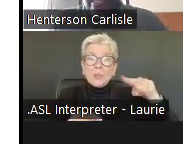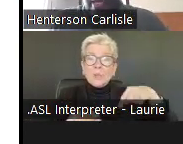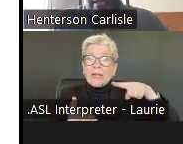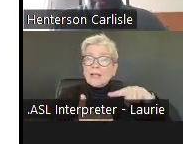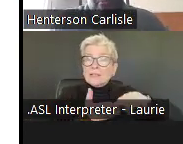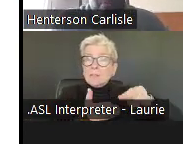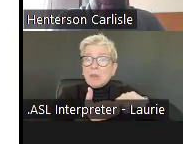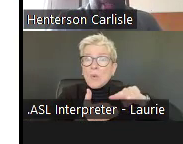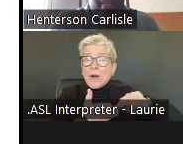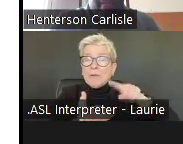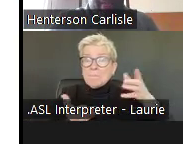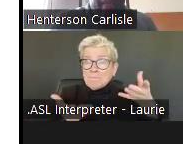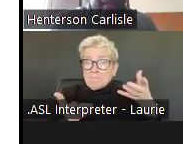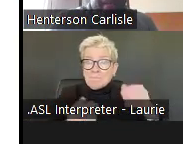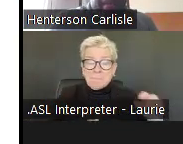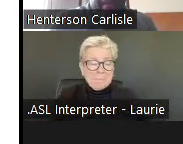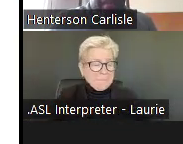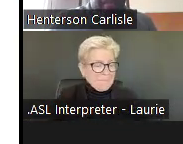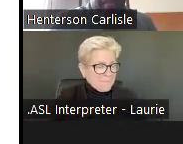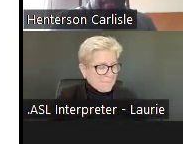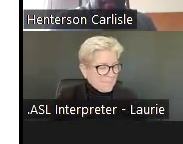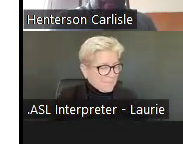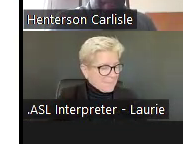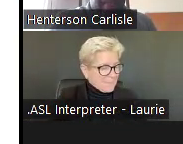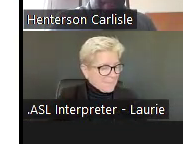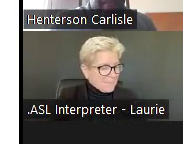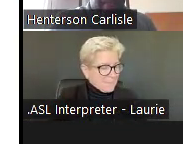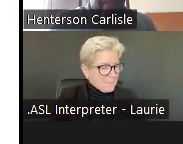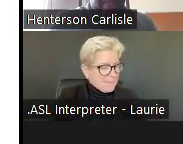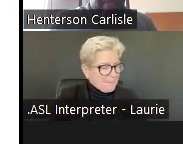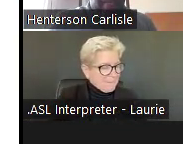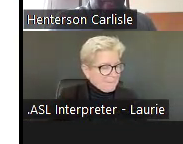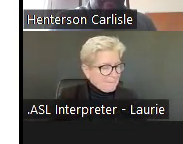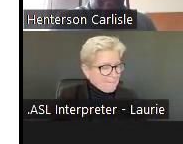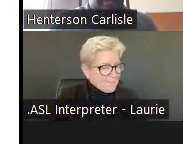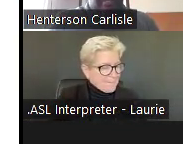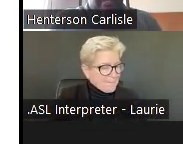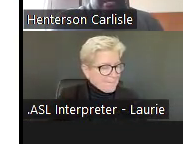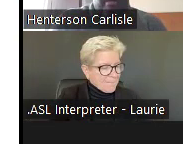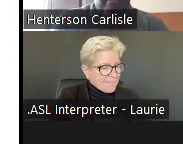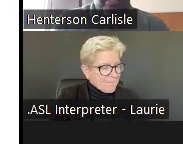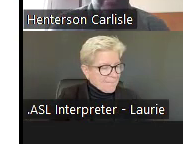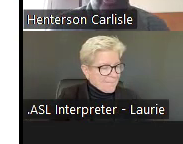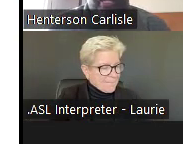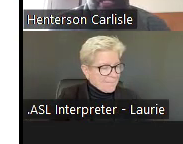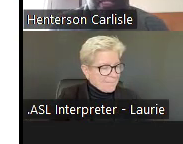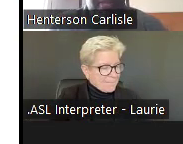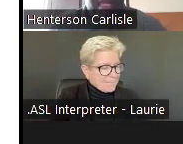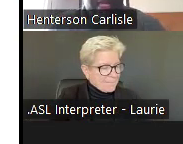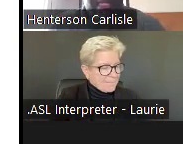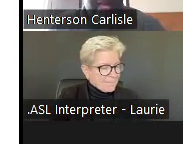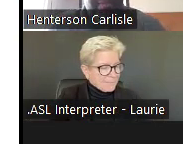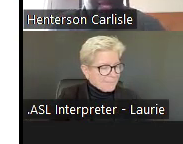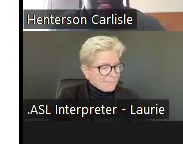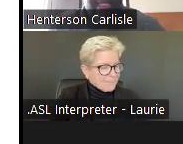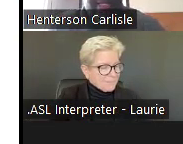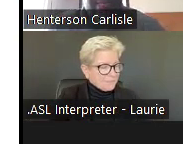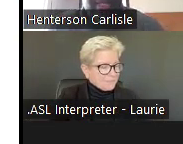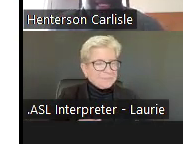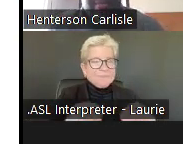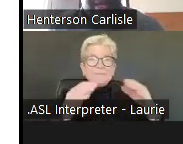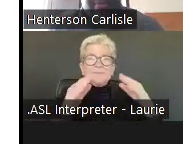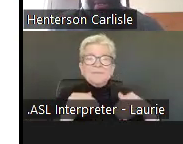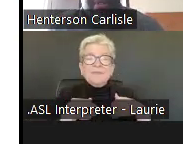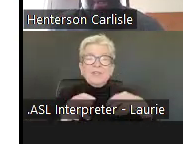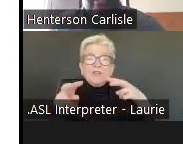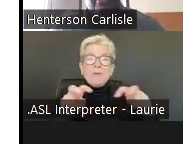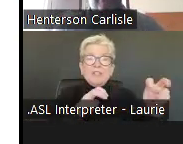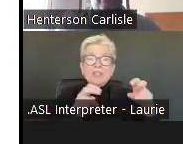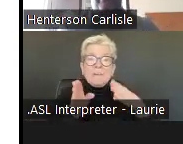time? Some transition planning timelines if you're thinking about, okay we want to